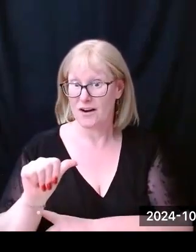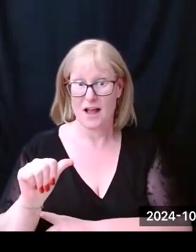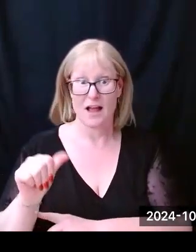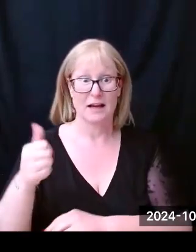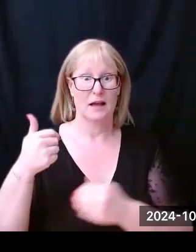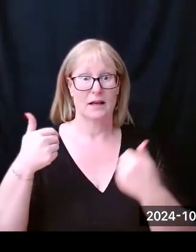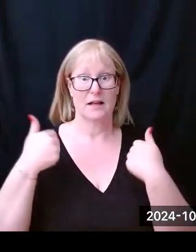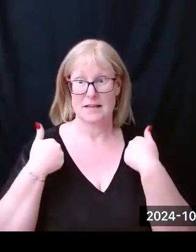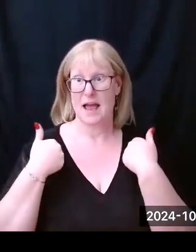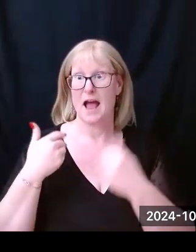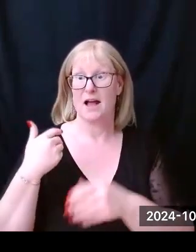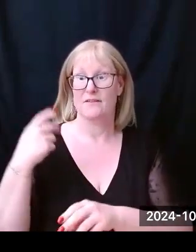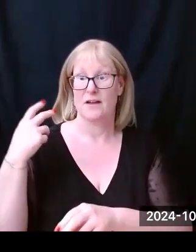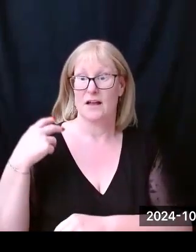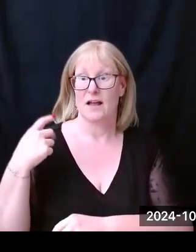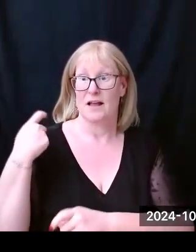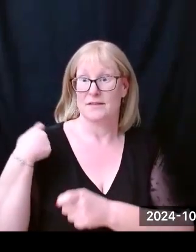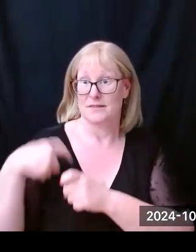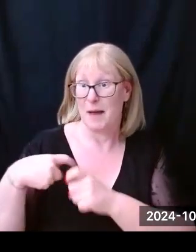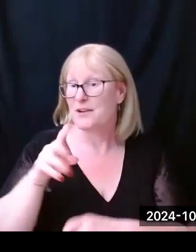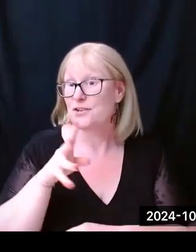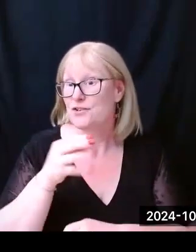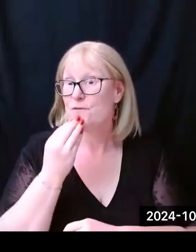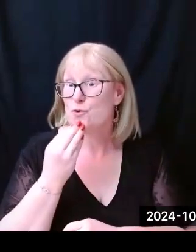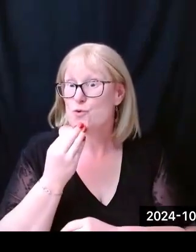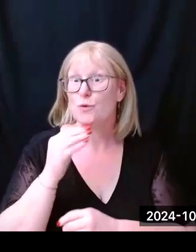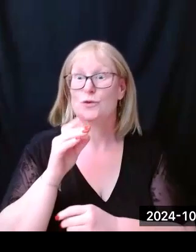which is like the world's best food, if you identify as Cuban.